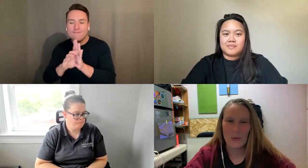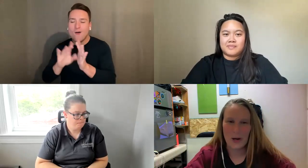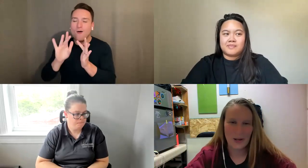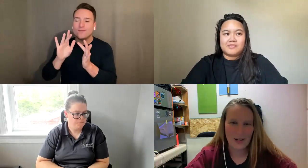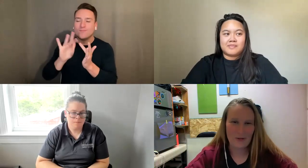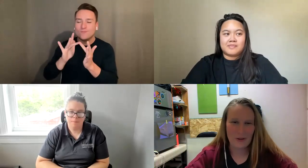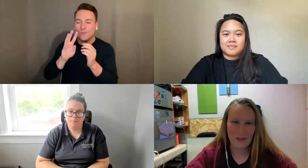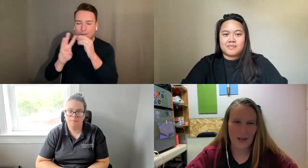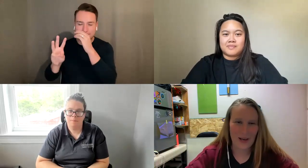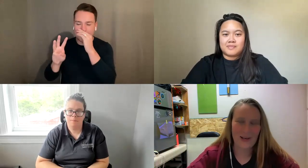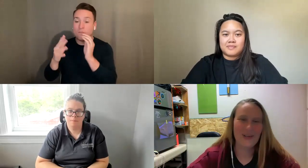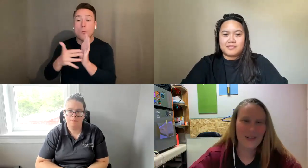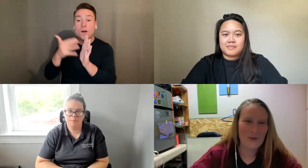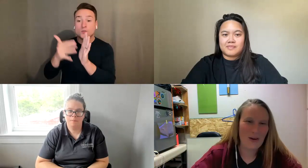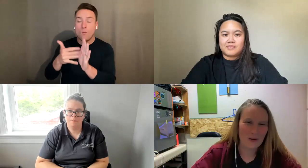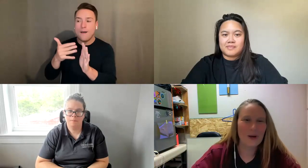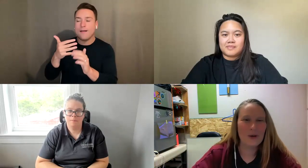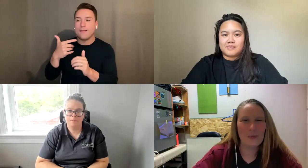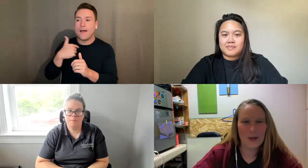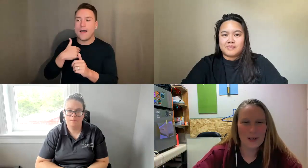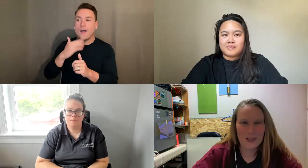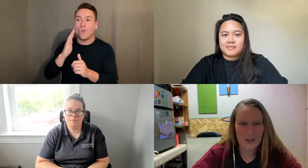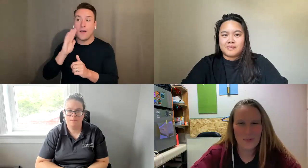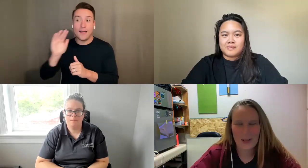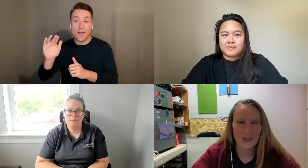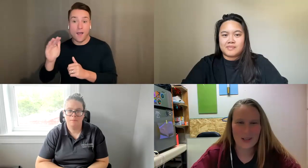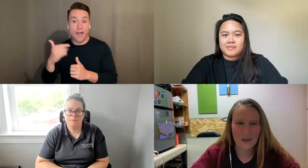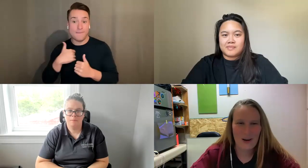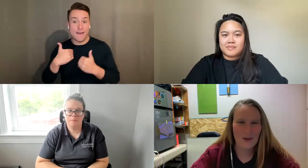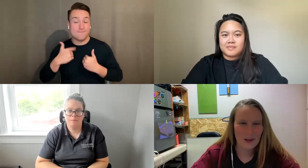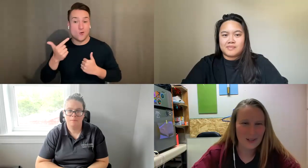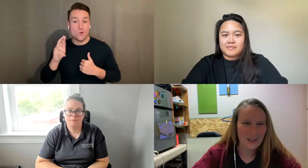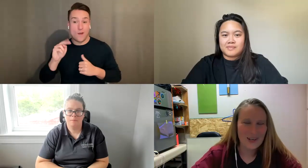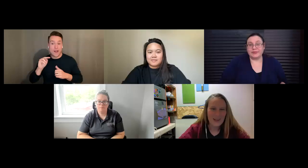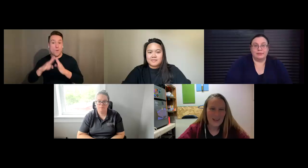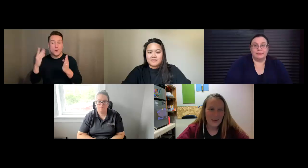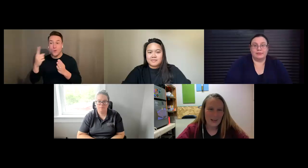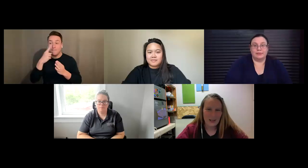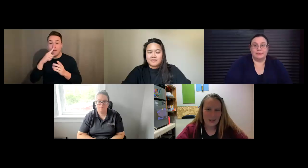Once in a while, hey, I'm having a grand opening, can you make a graphic?